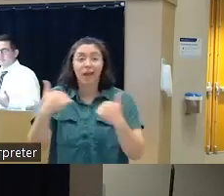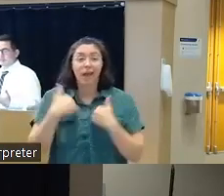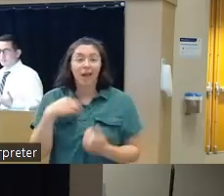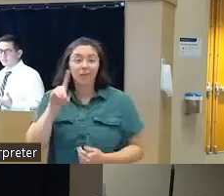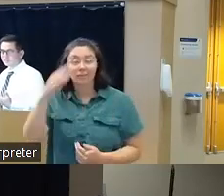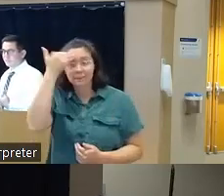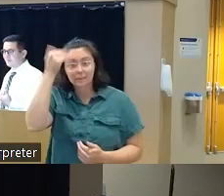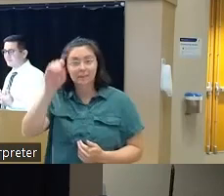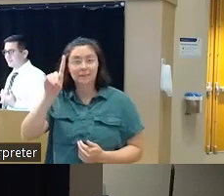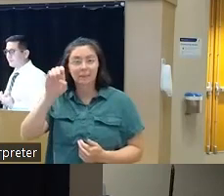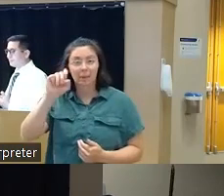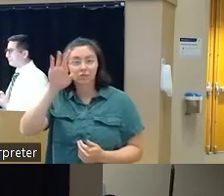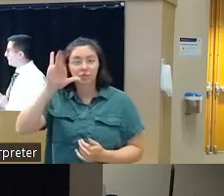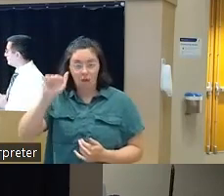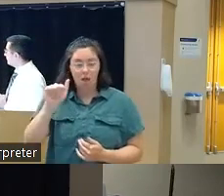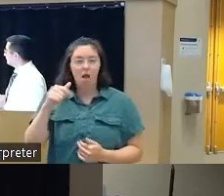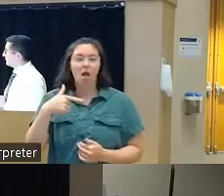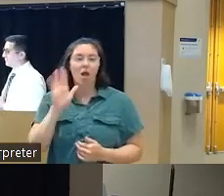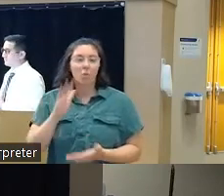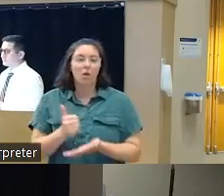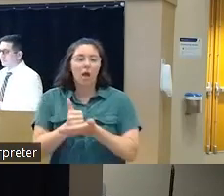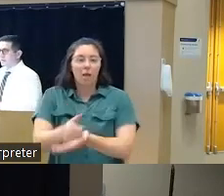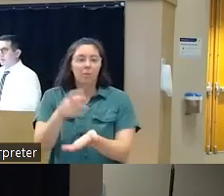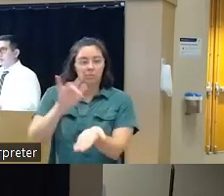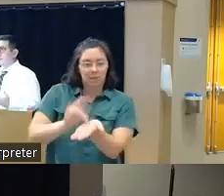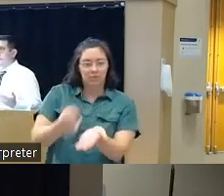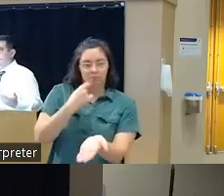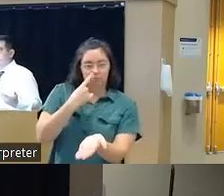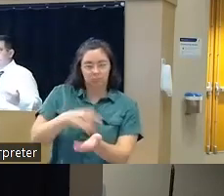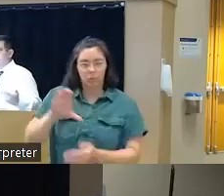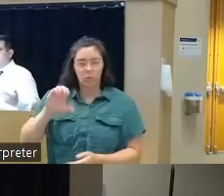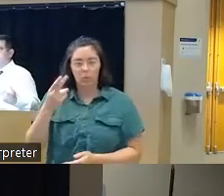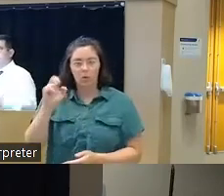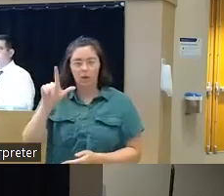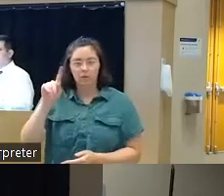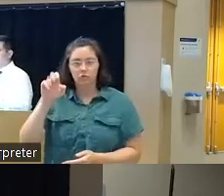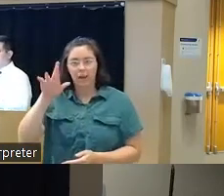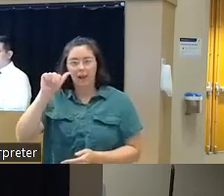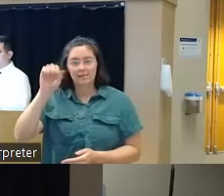agents such as mementine or cholinesterase Inhibitors or even antipsychotics to help